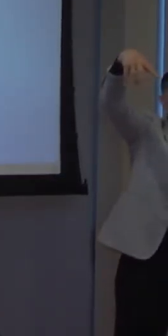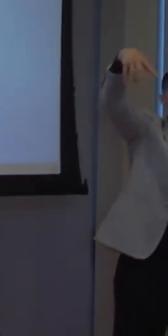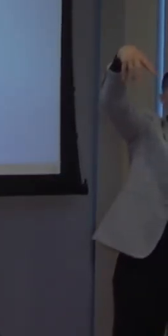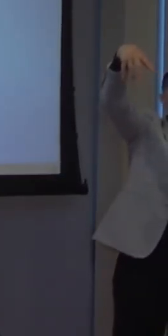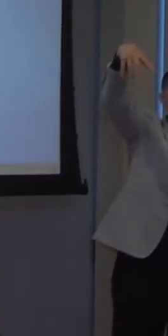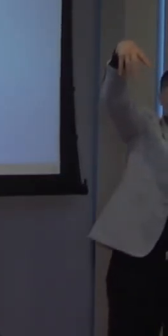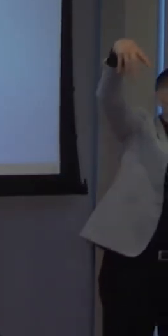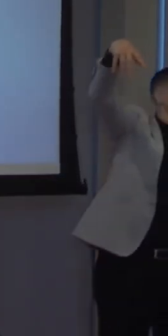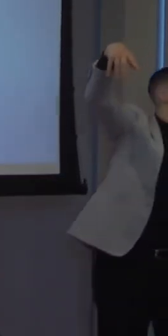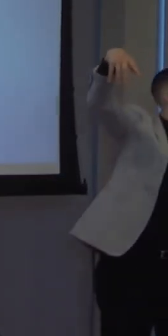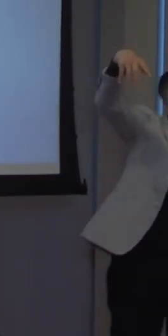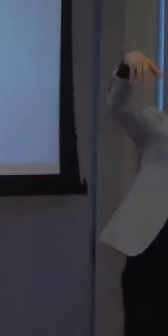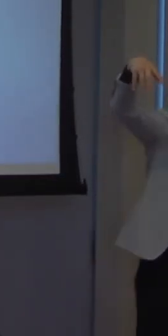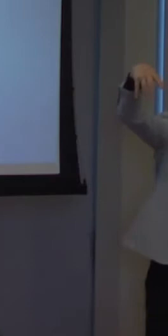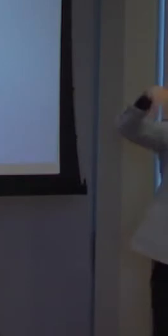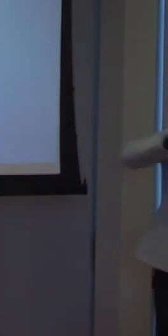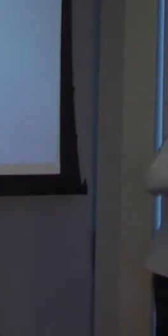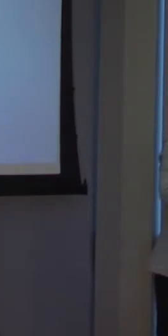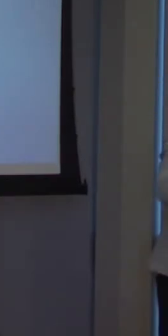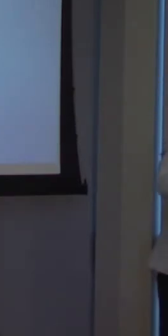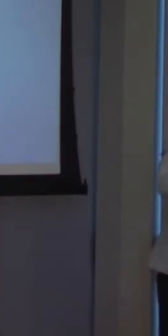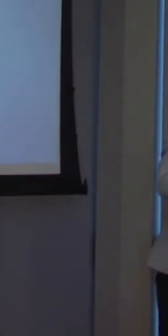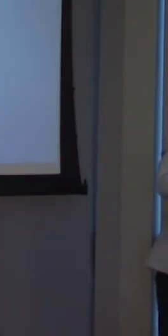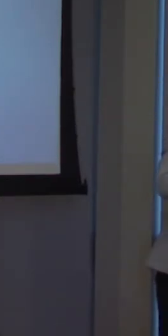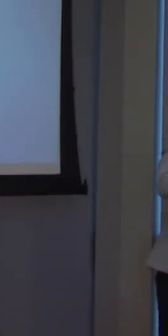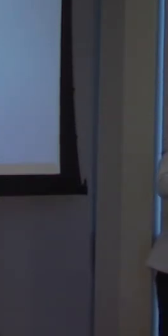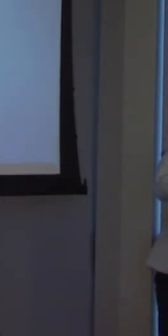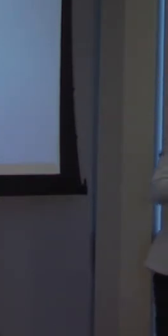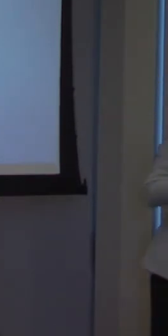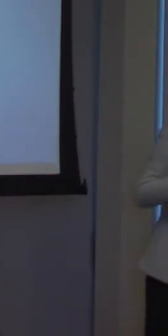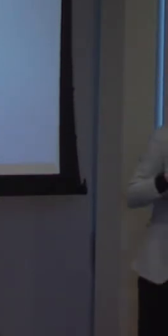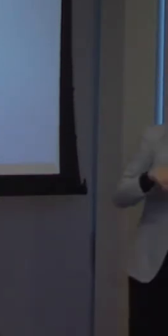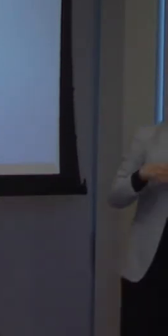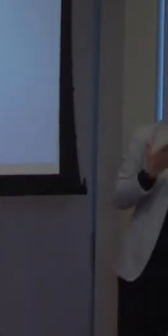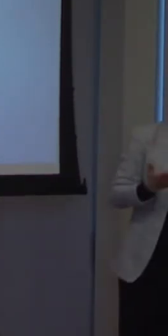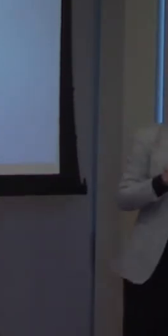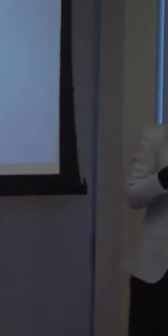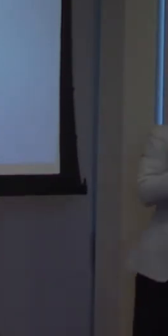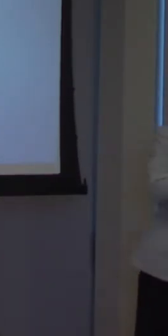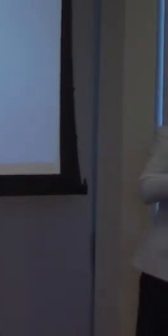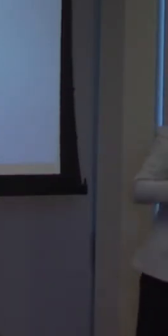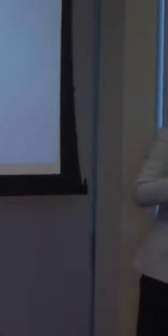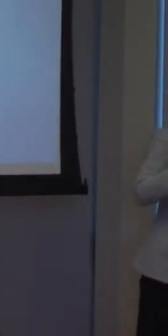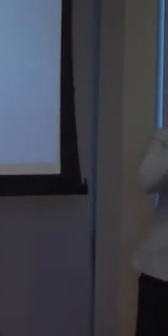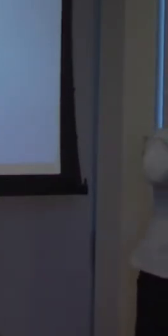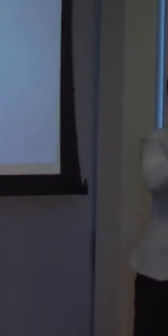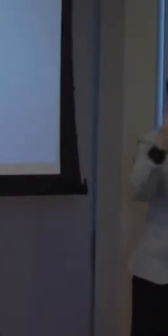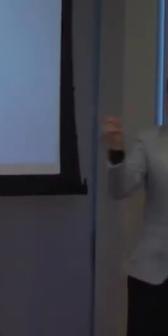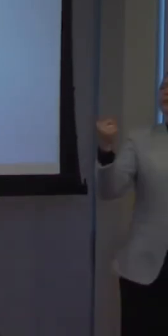what I just described, but... Yeah, we've been trying to work with, some, maybe, more ECE individuals, who would know,